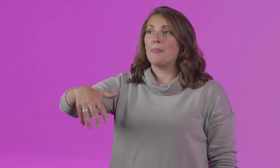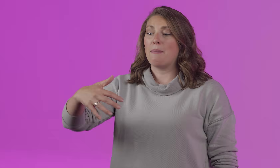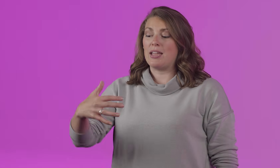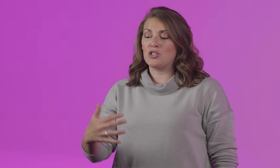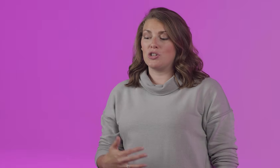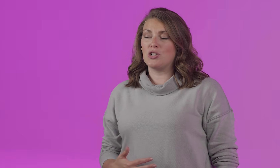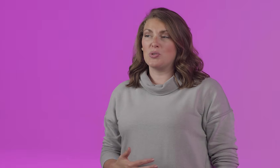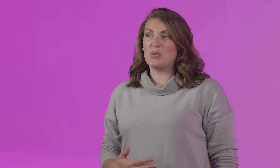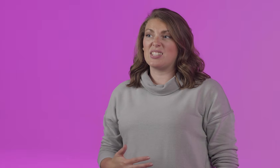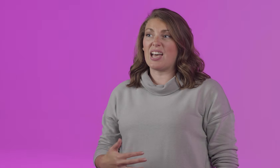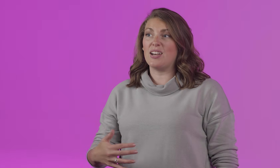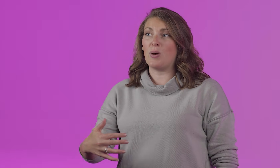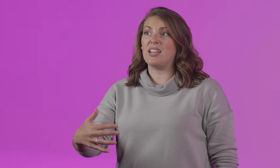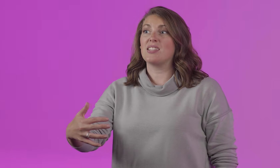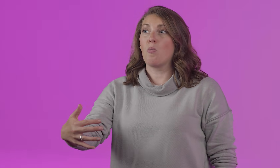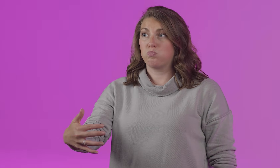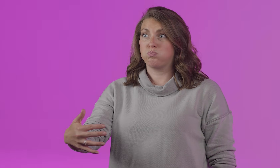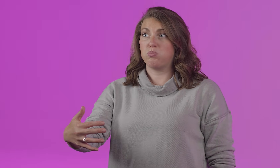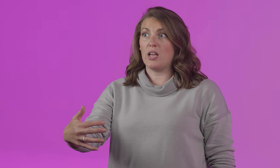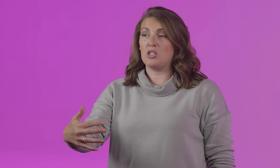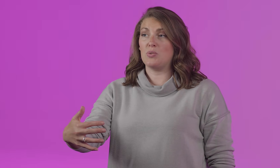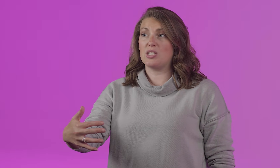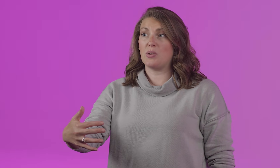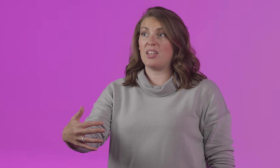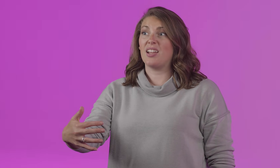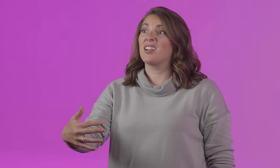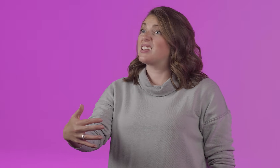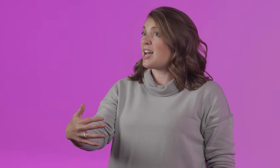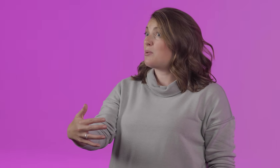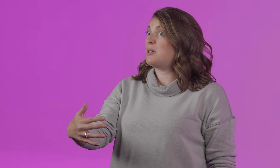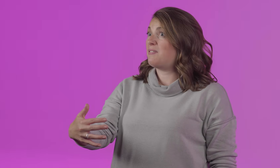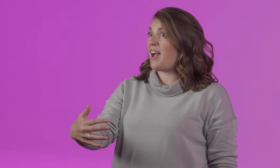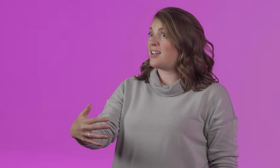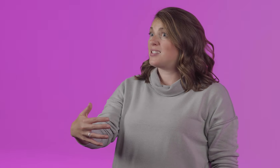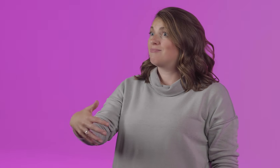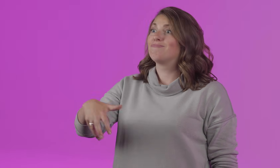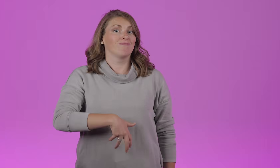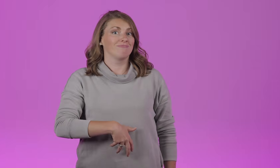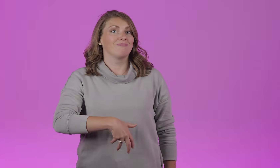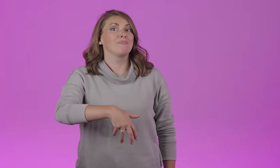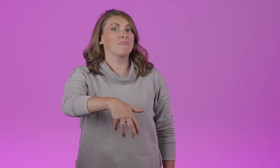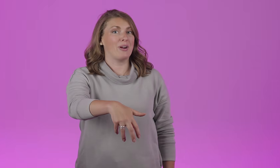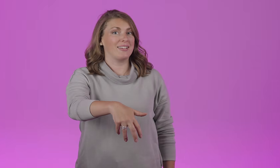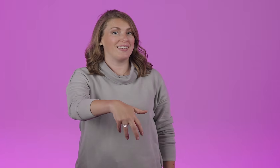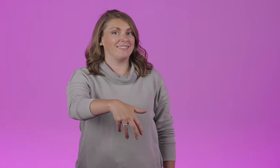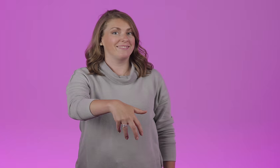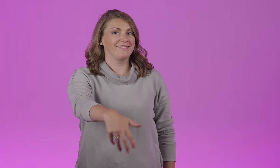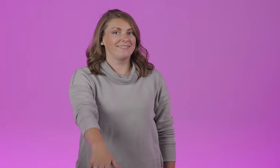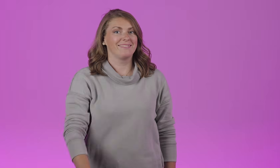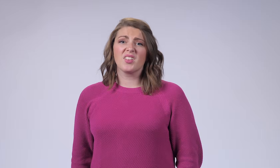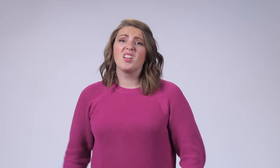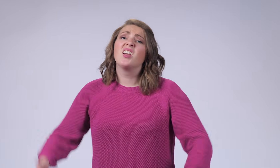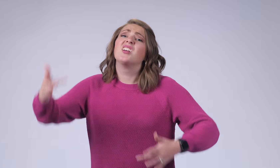But make sure you don't do it sideways and do this with it, because that would mean fat pregnant.